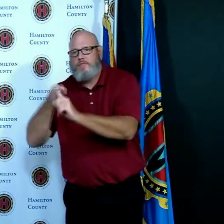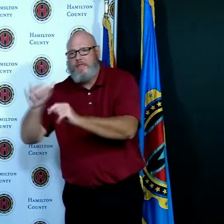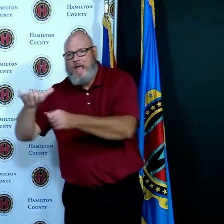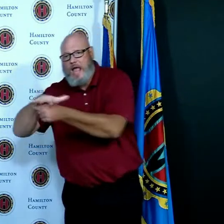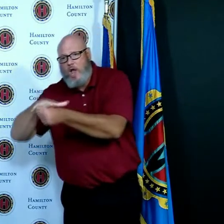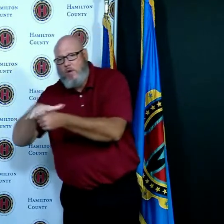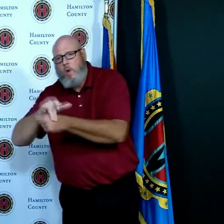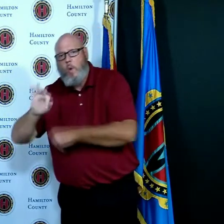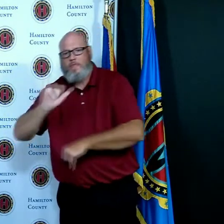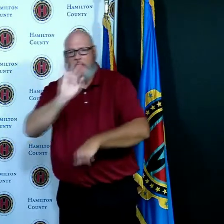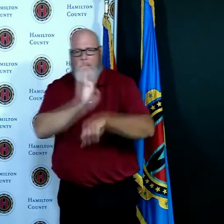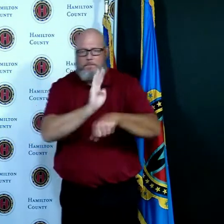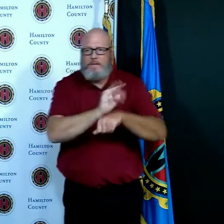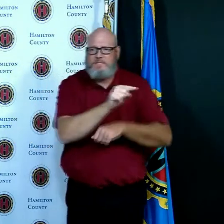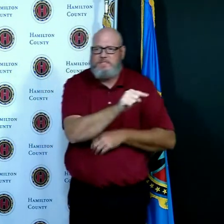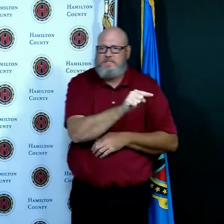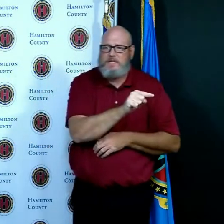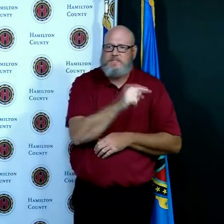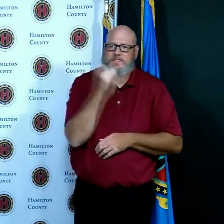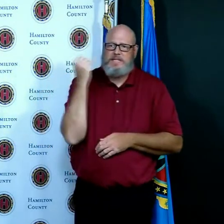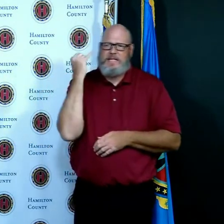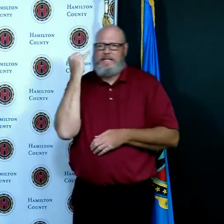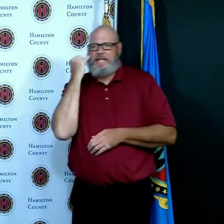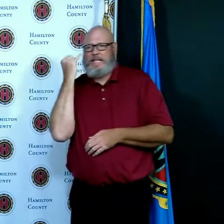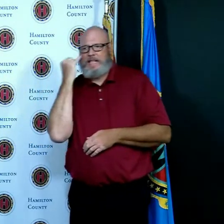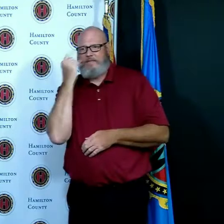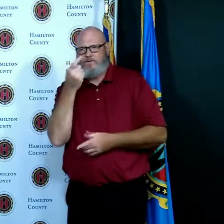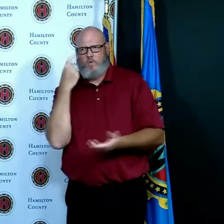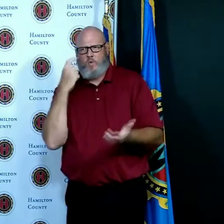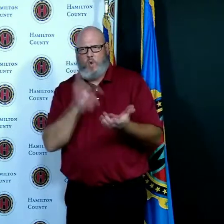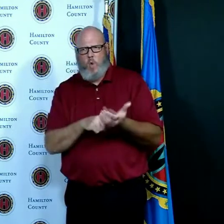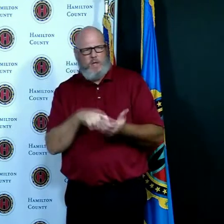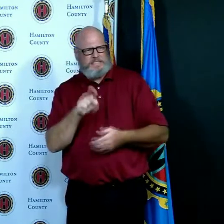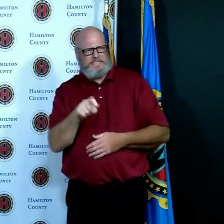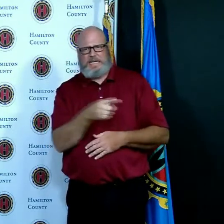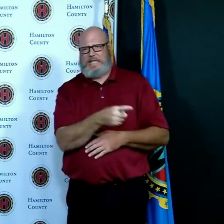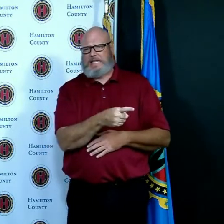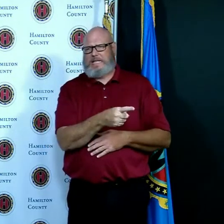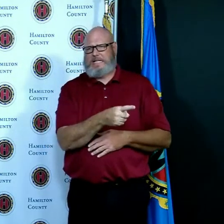that you think needs testing you can reach out to the Health Collaborative